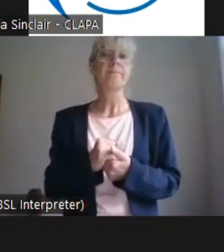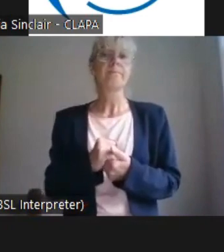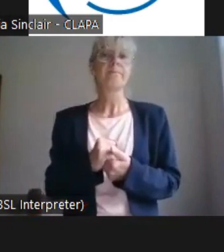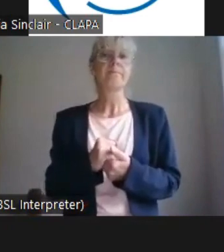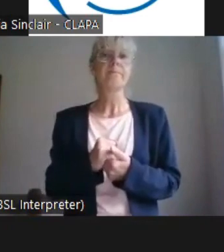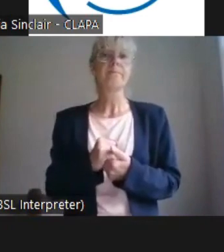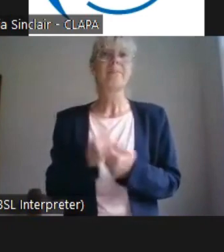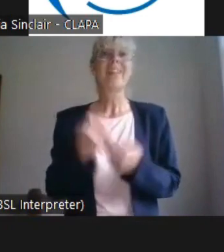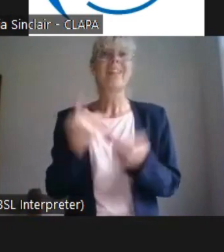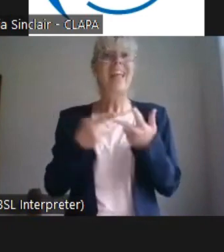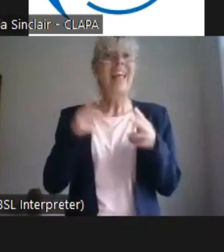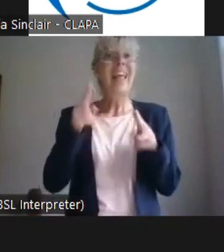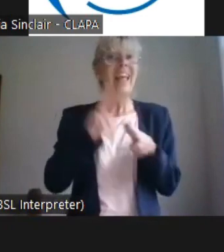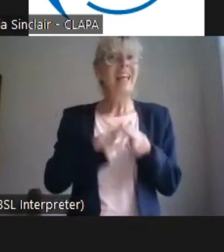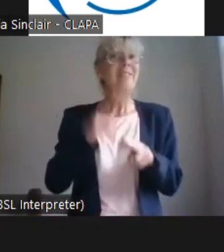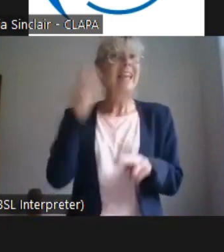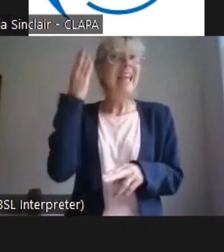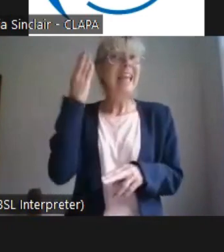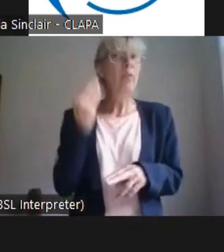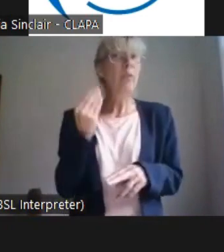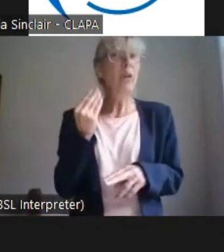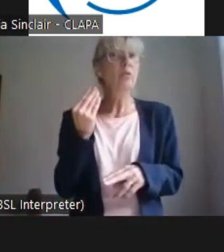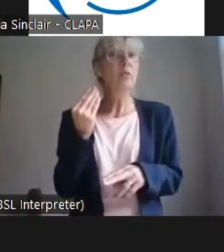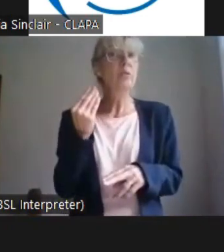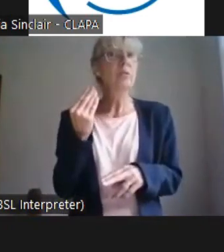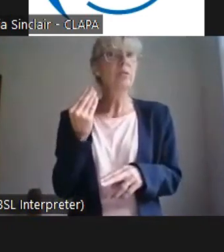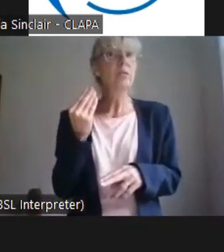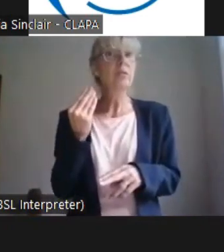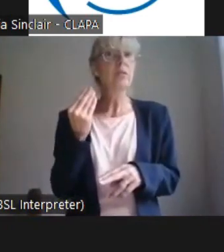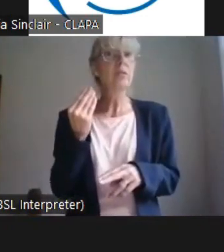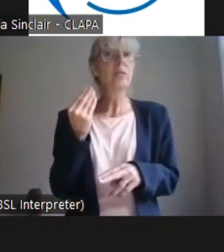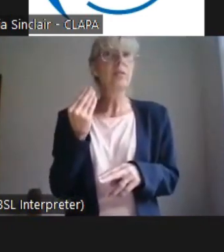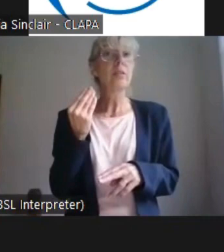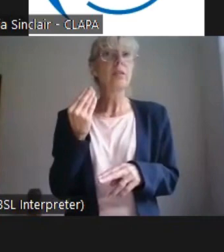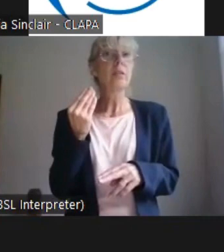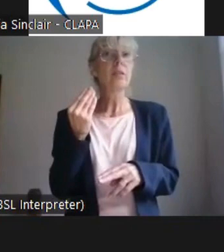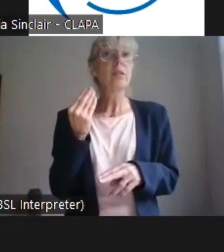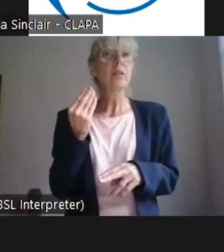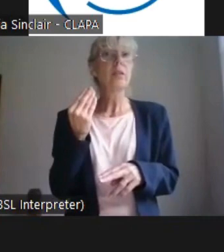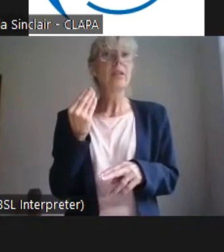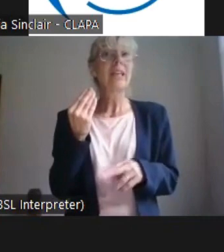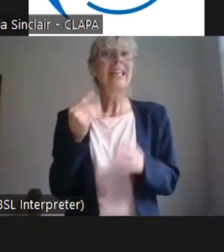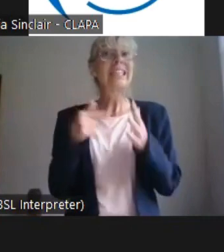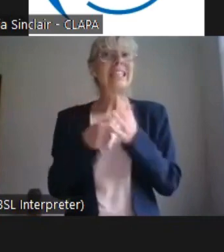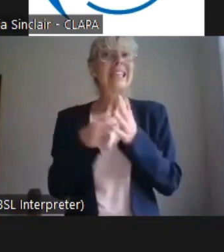a hearing loss there um and sort of whether the teachers are sort of working or out and Etc but